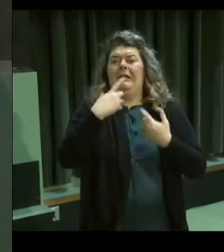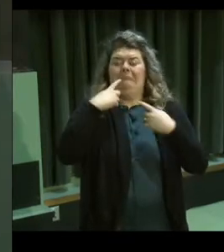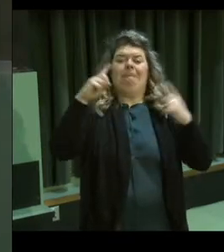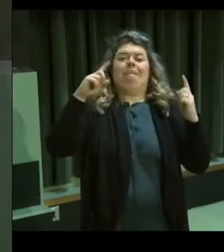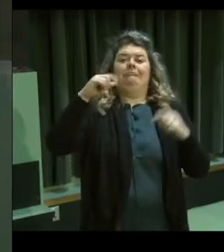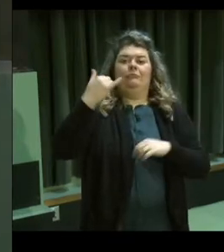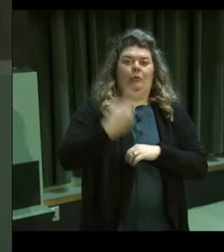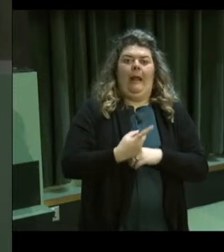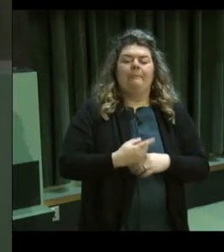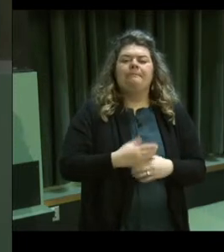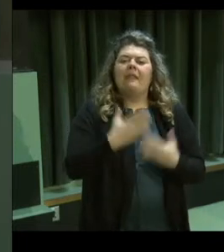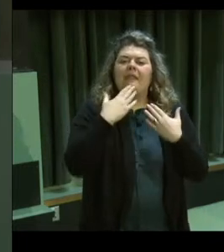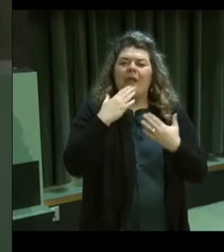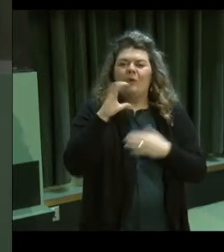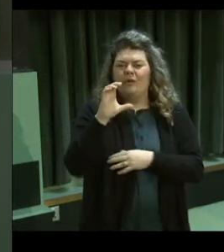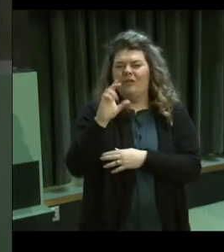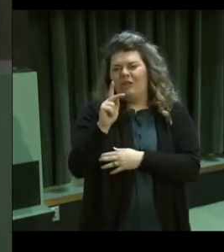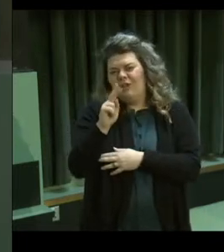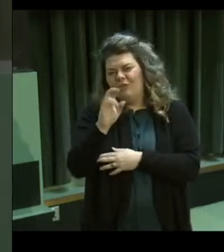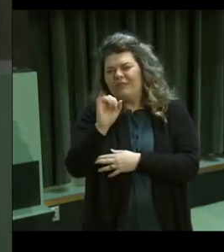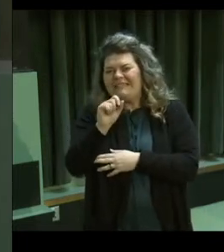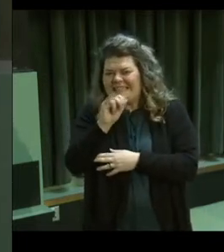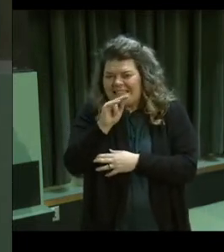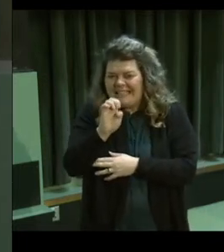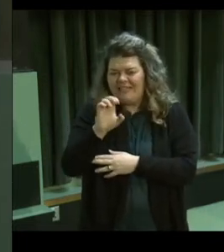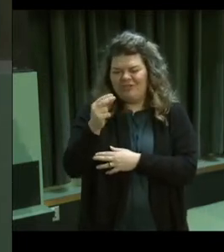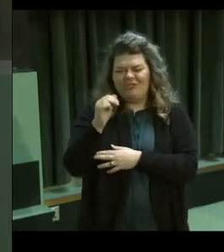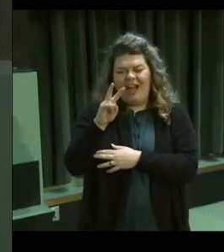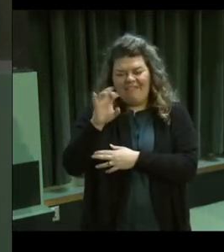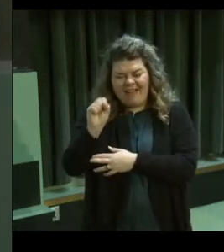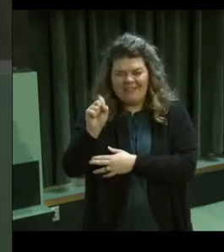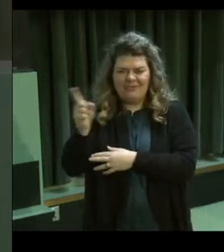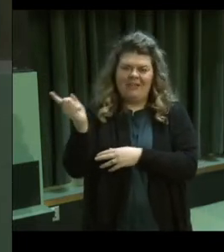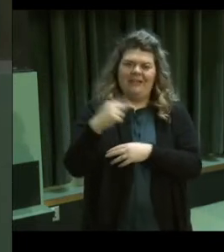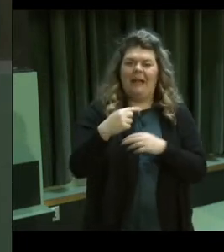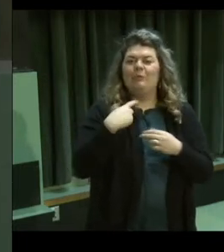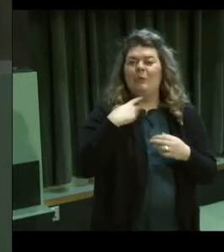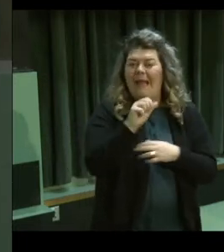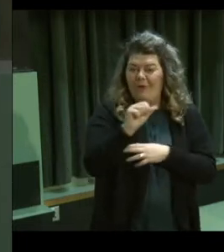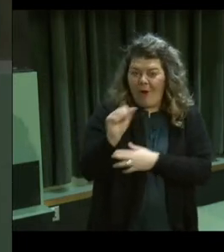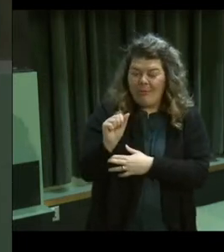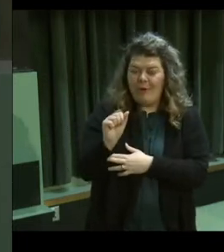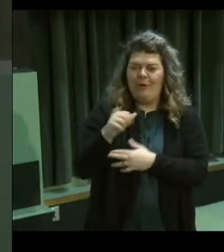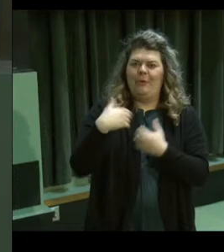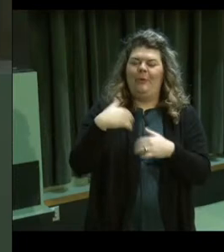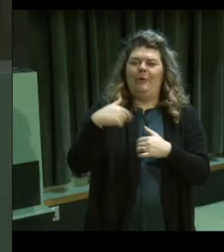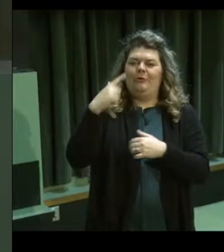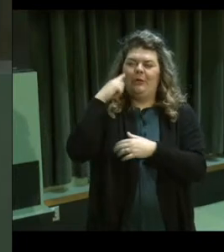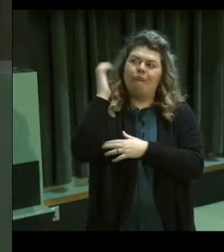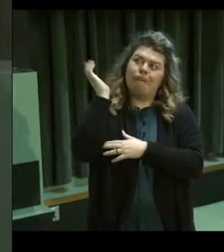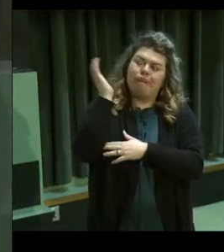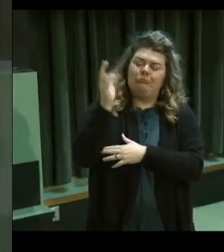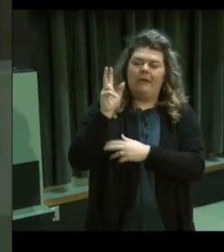course, thank you to Christine Chavez for coming to Ann Arbor